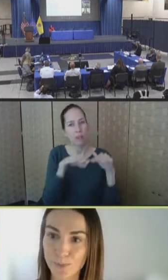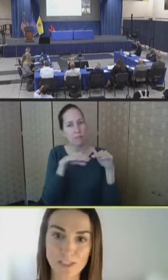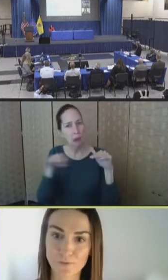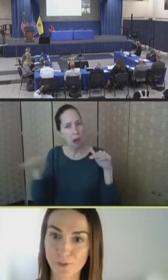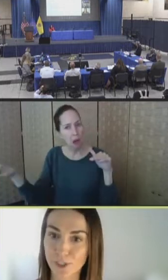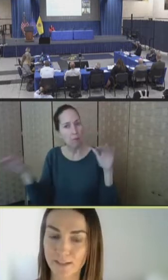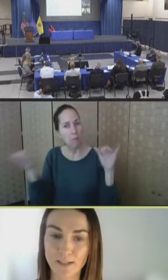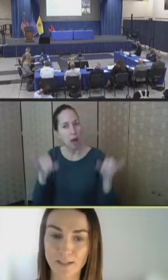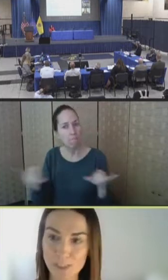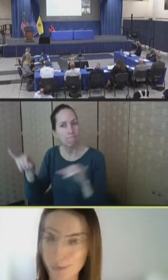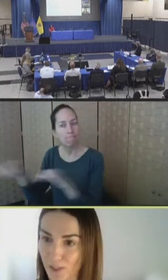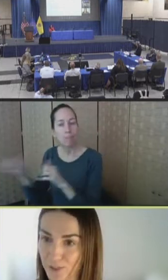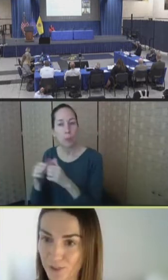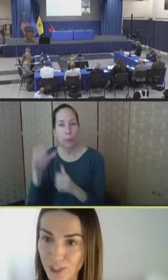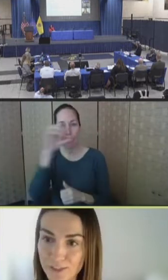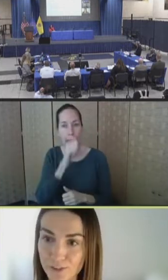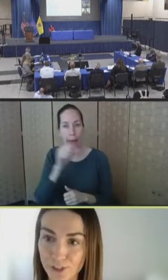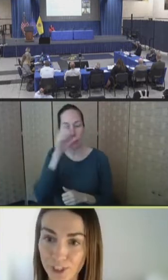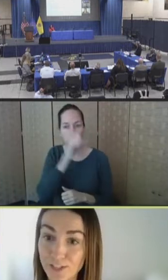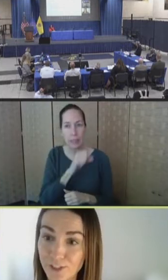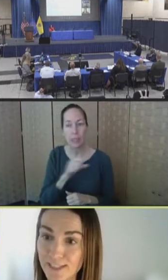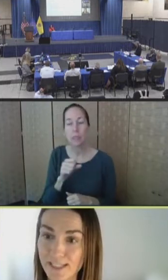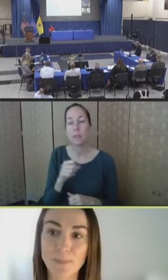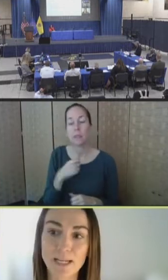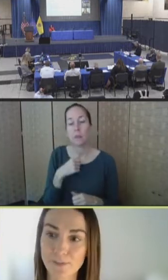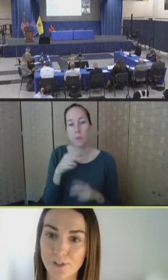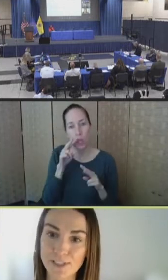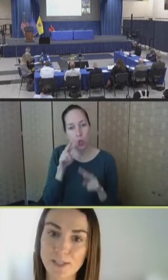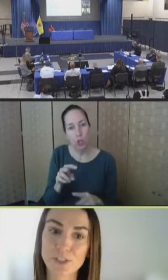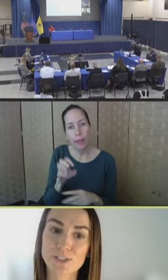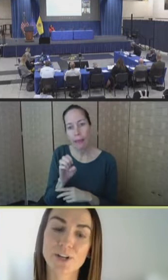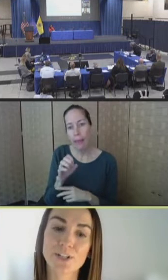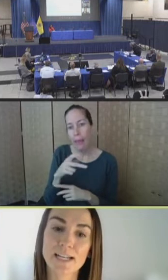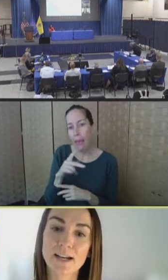the different epidemiological trajectories and made different assumptions in our data.